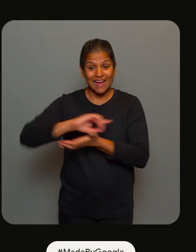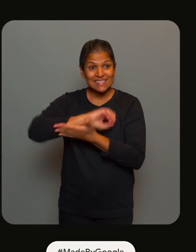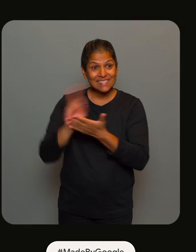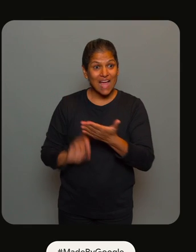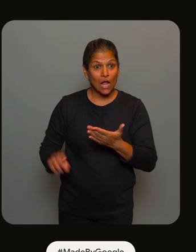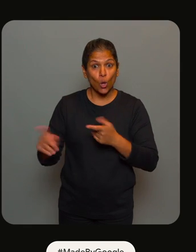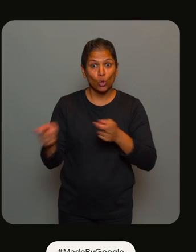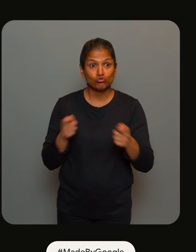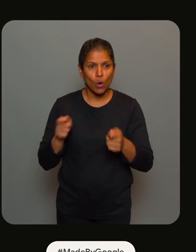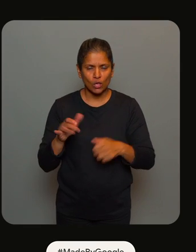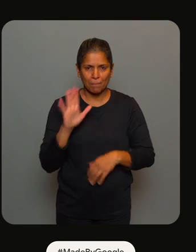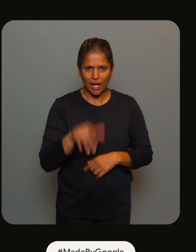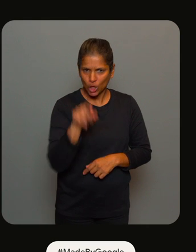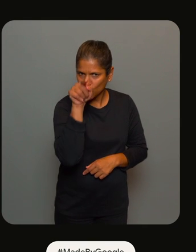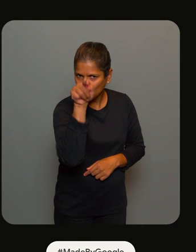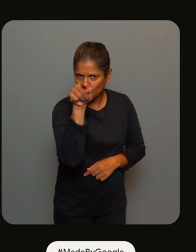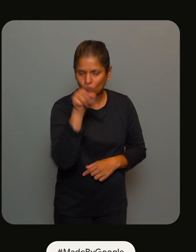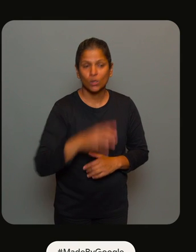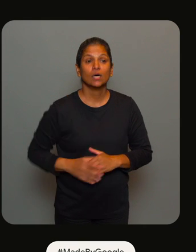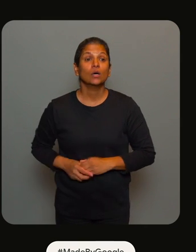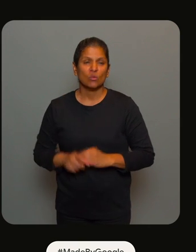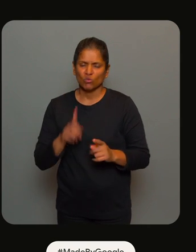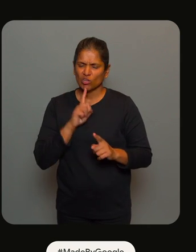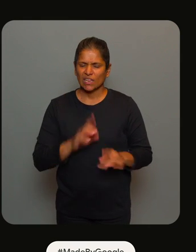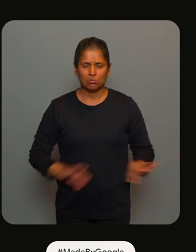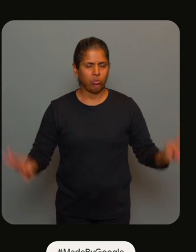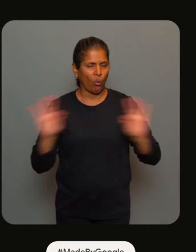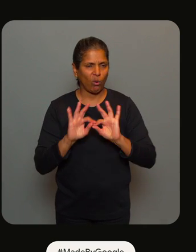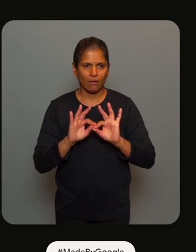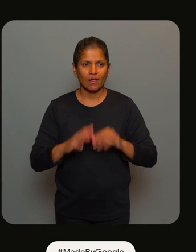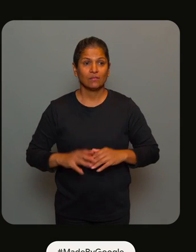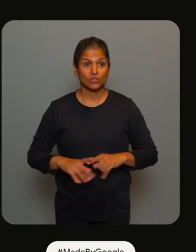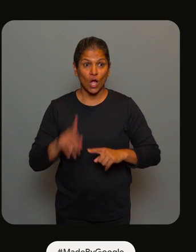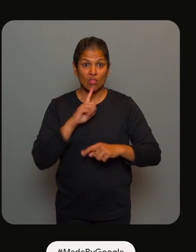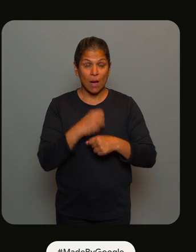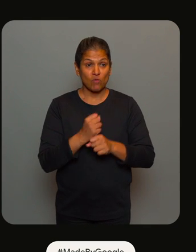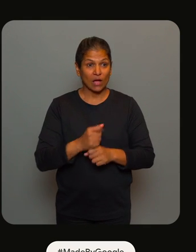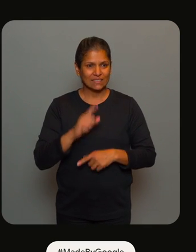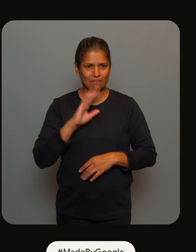This is critical, because we know that our products can only be as helpful as they are safe.